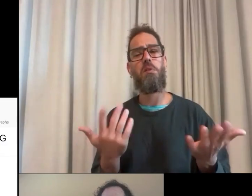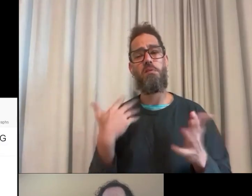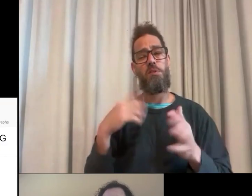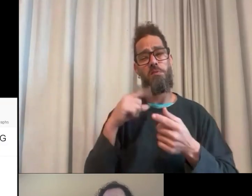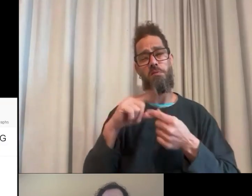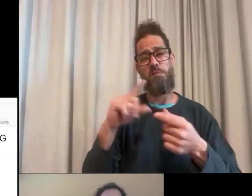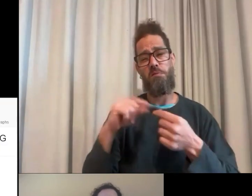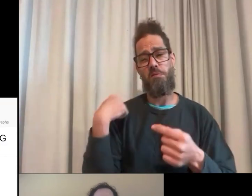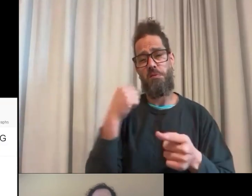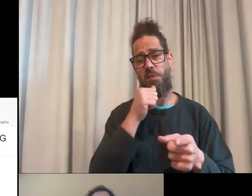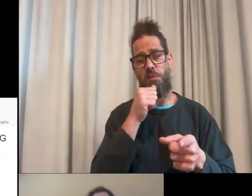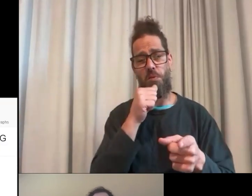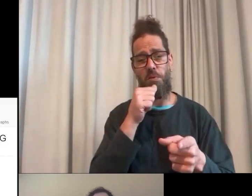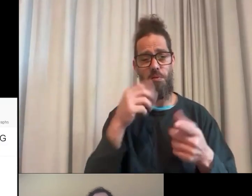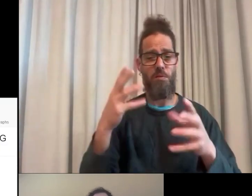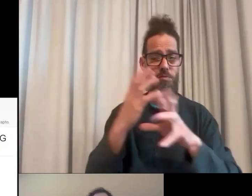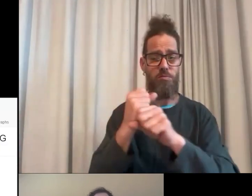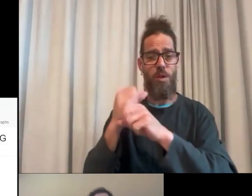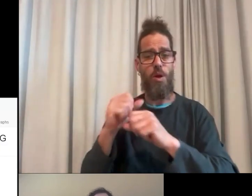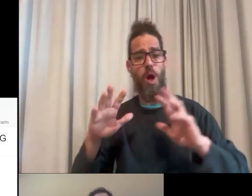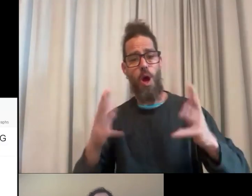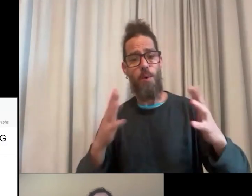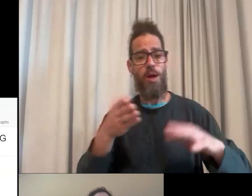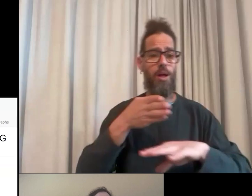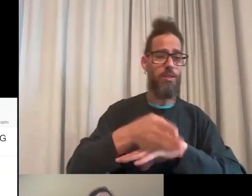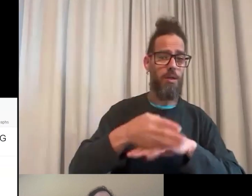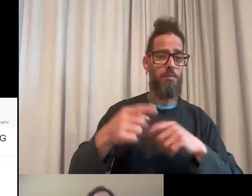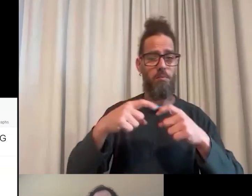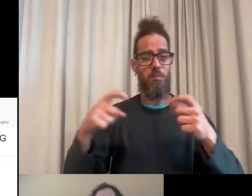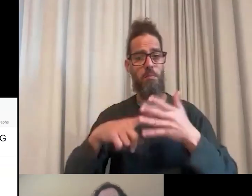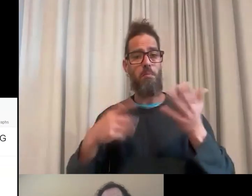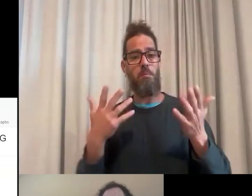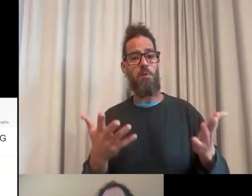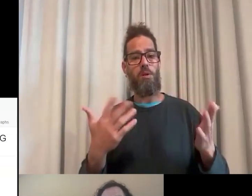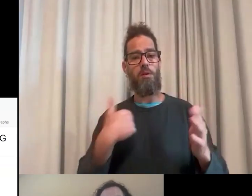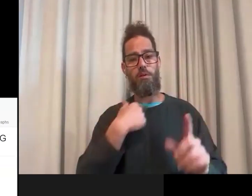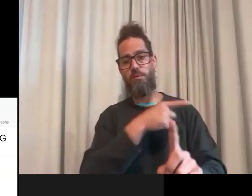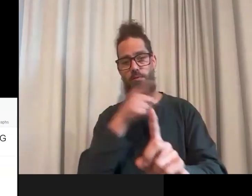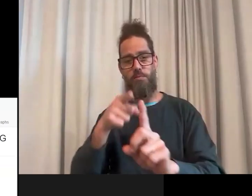So those are the three groups of things we may need to make accessible.